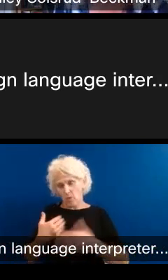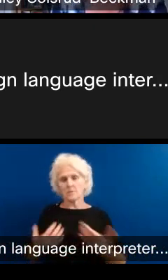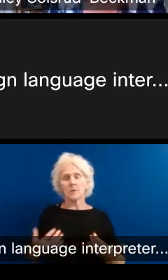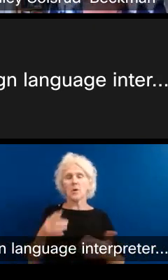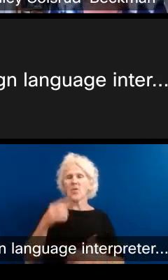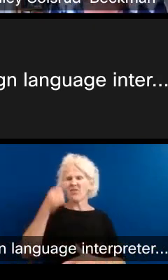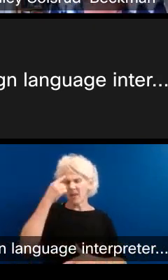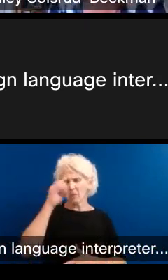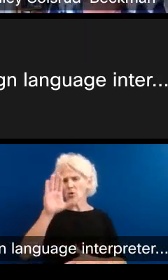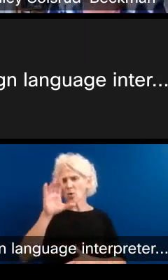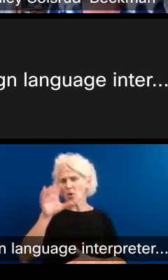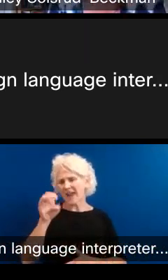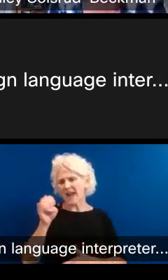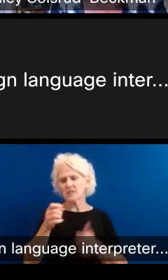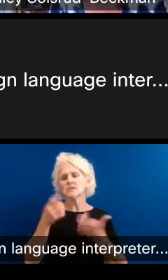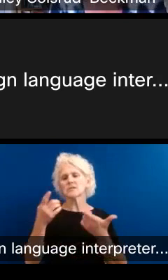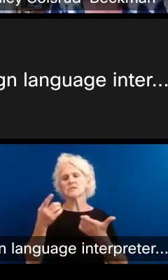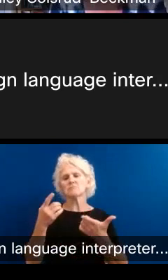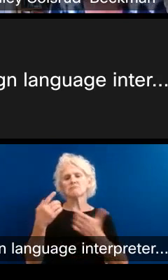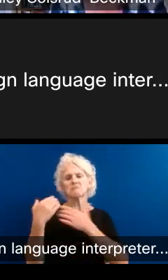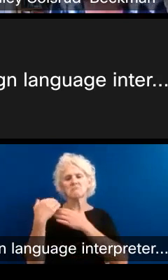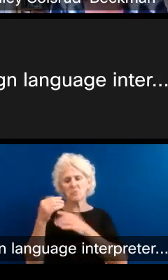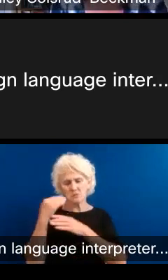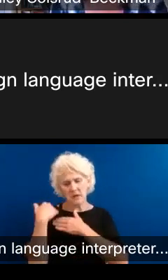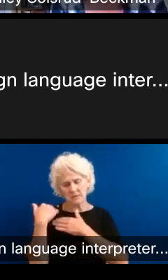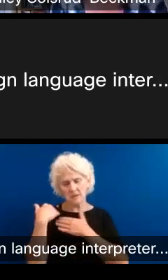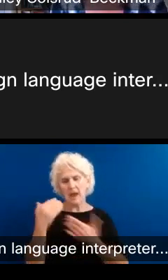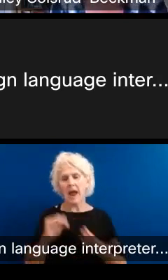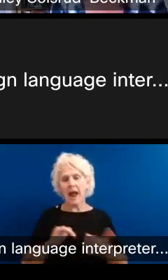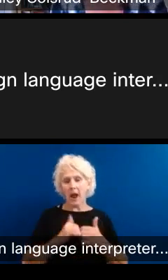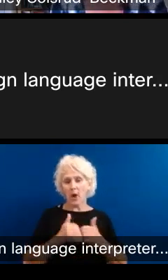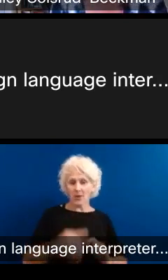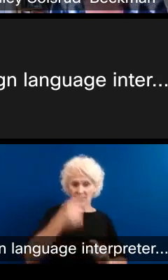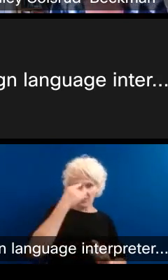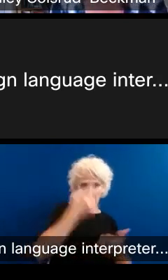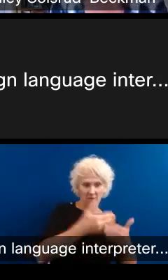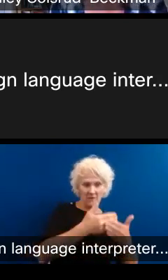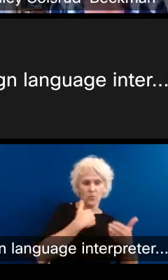you to think about how you can be proactive and engage services before there's a crisis.